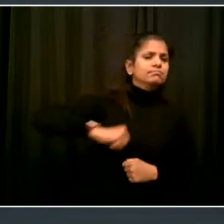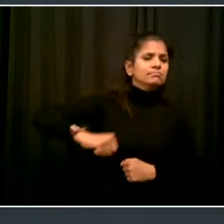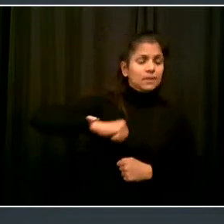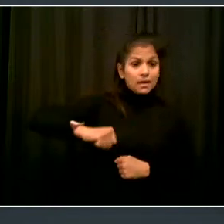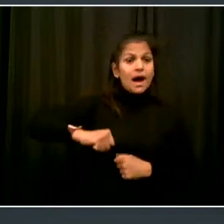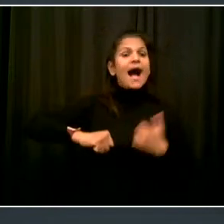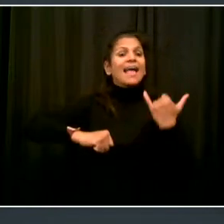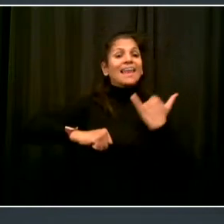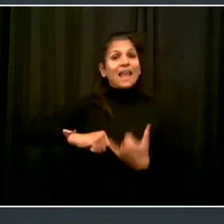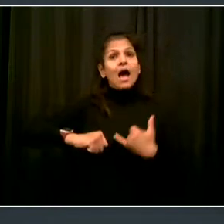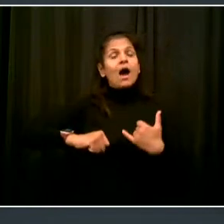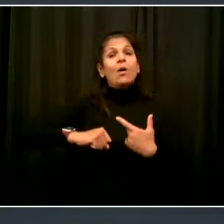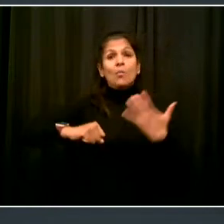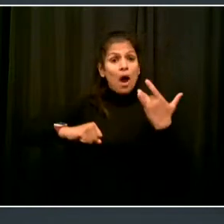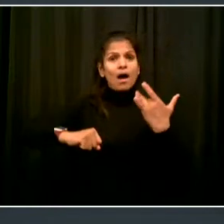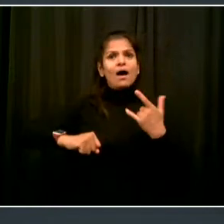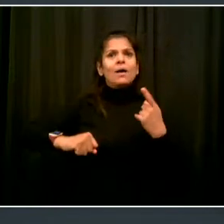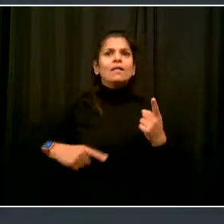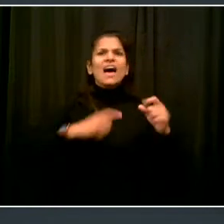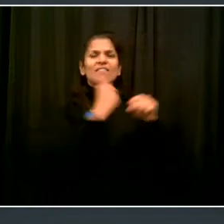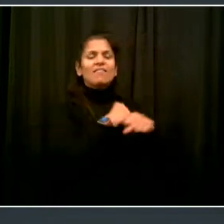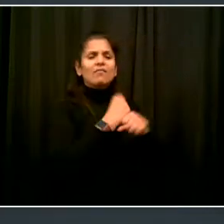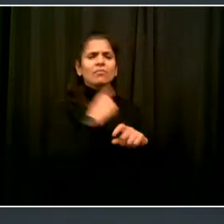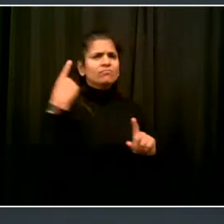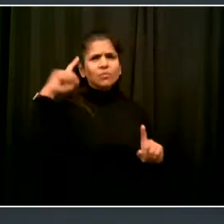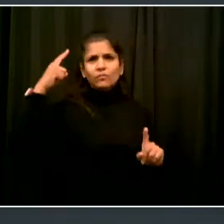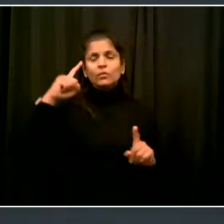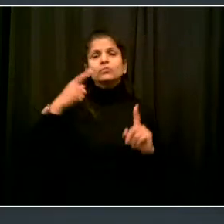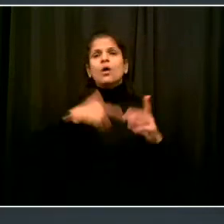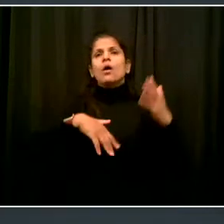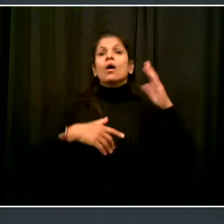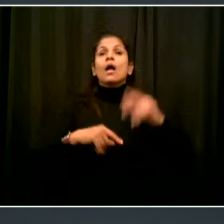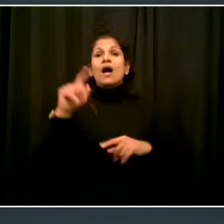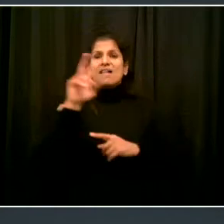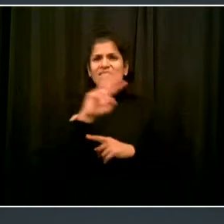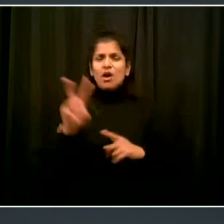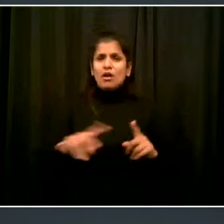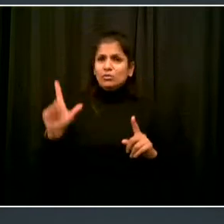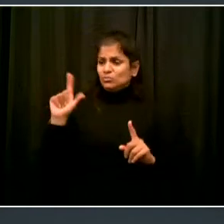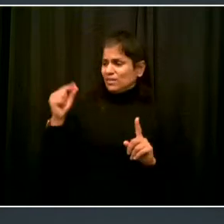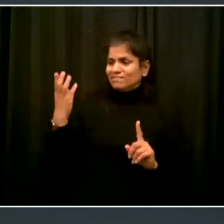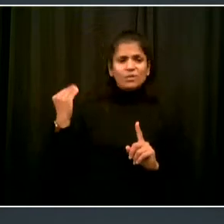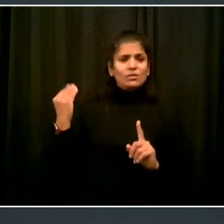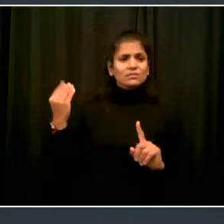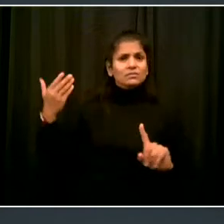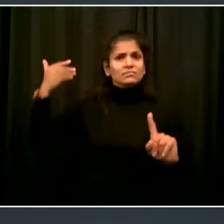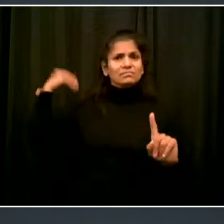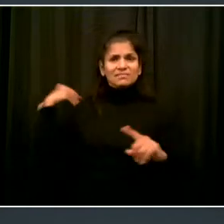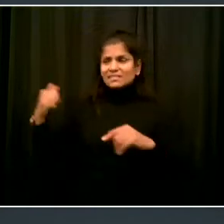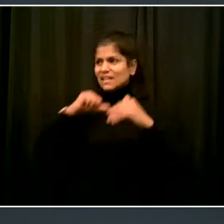IGOALALOS T TAK MME SURE THAT THE GDIDIITAL DIVIDE IS SHUT DOWN, CLOSED. DANAN SO WE BROUGHT